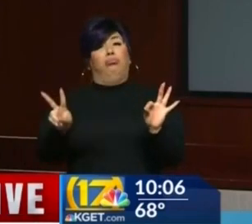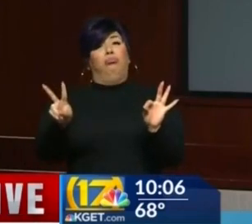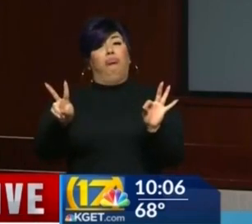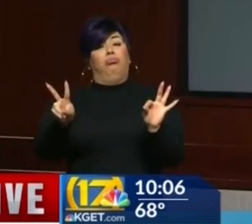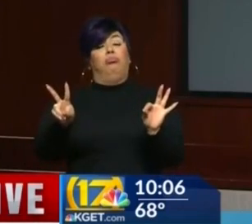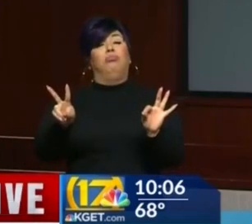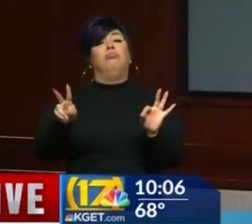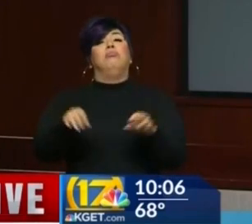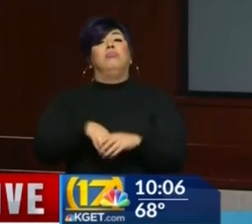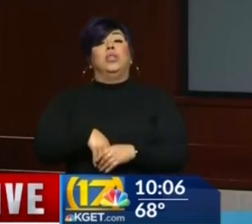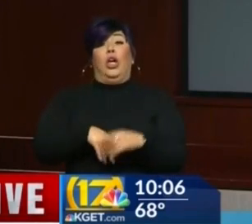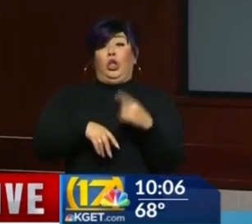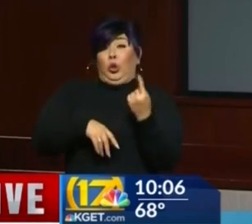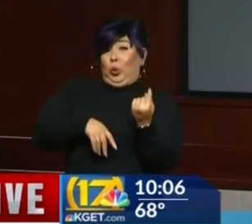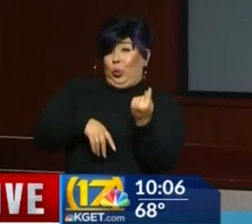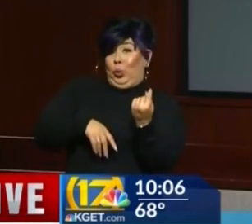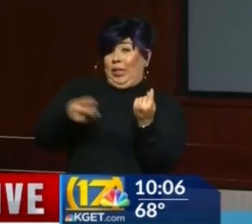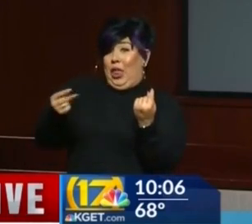ADDRESS IS 8304 MONDAY WEDNESDAY AND FRIDAY AND